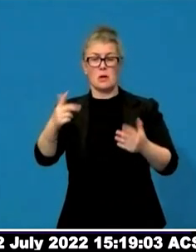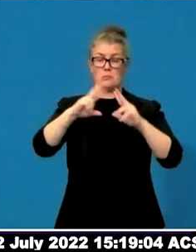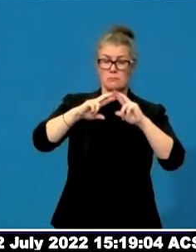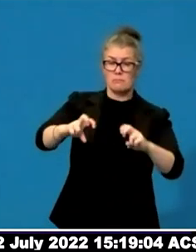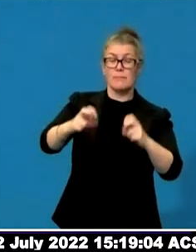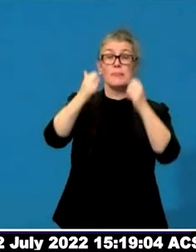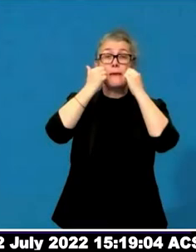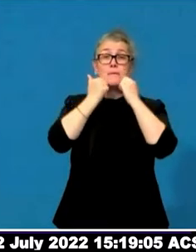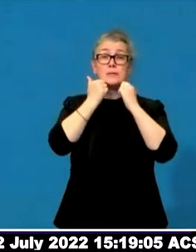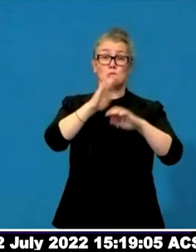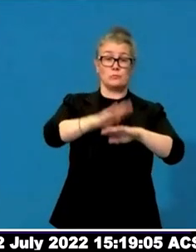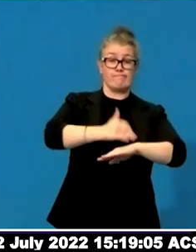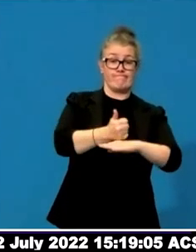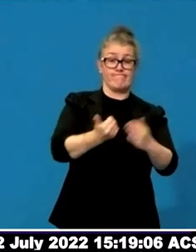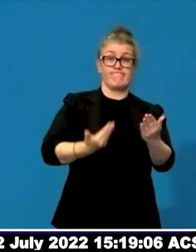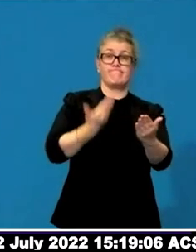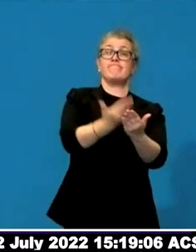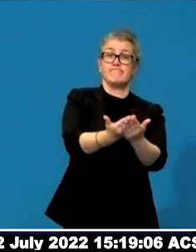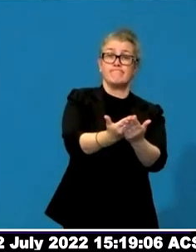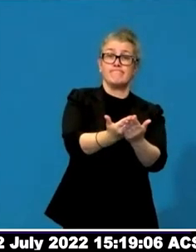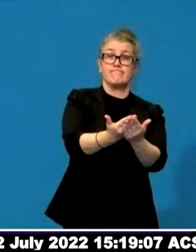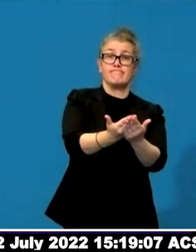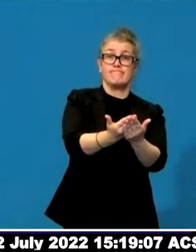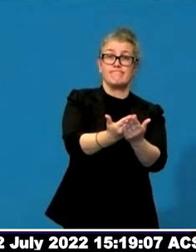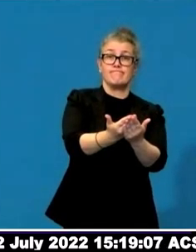you know, for a - to prepare, sorry, for a plan review.